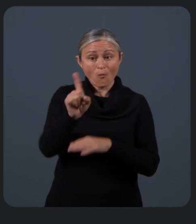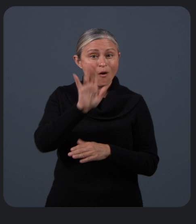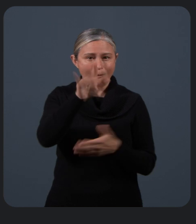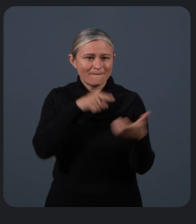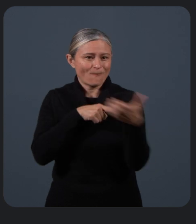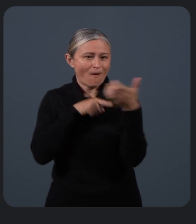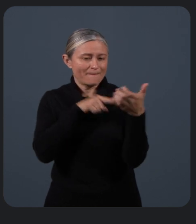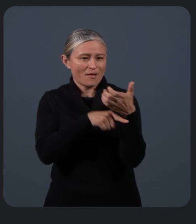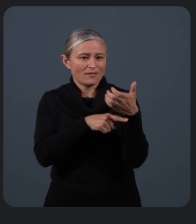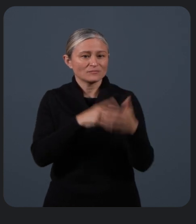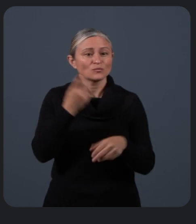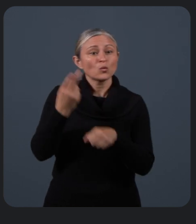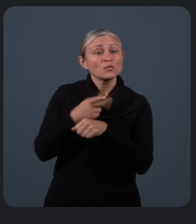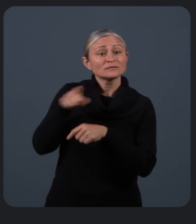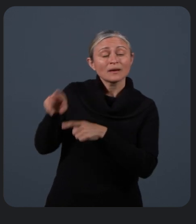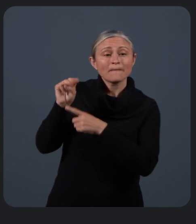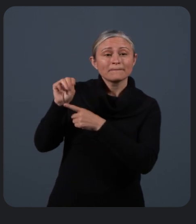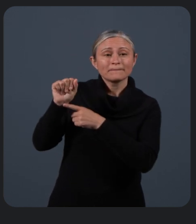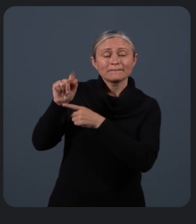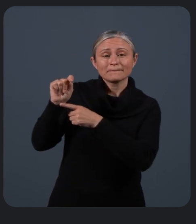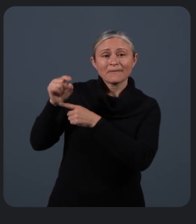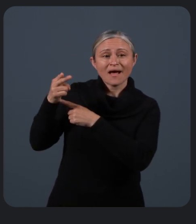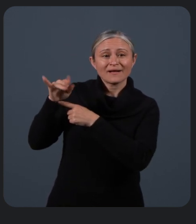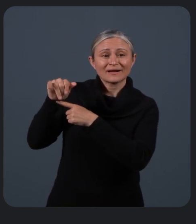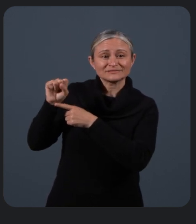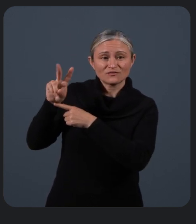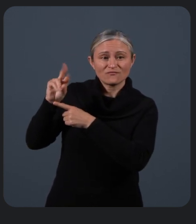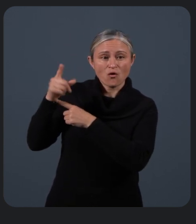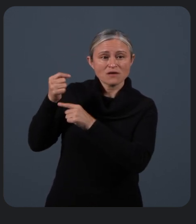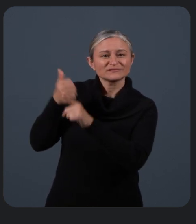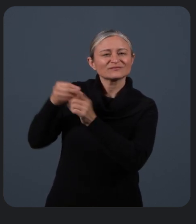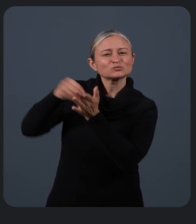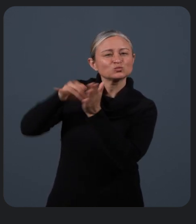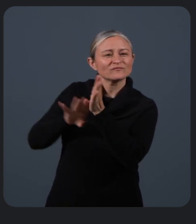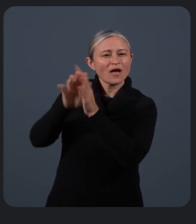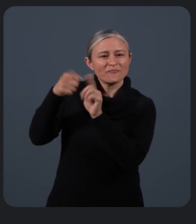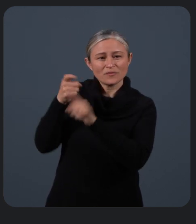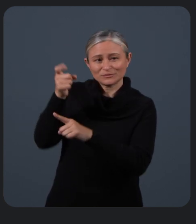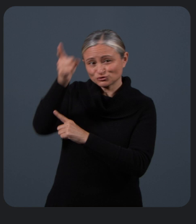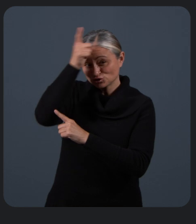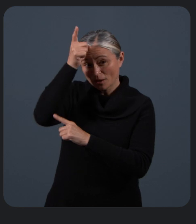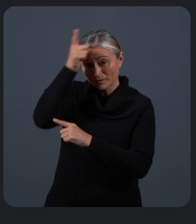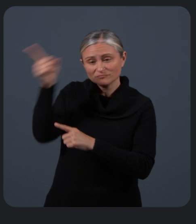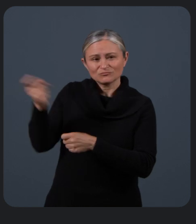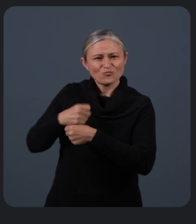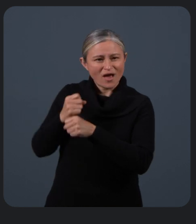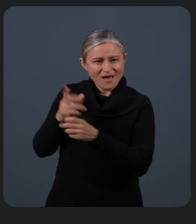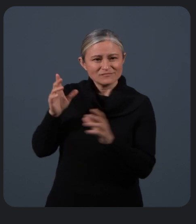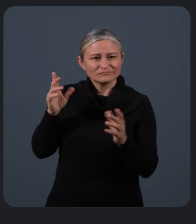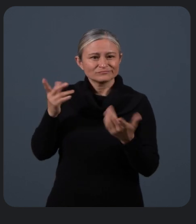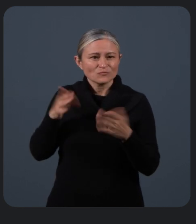And using this, Mathias Vogt, a student developer from Germany, created an open-source reference implementation for ML